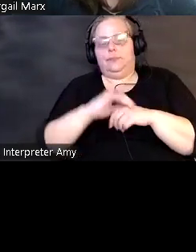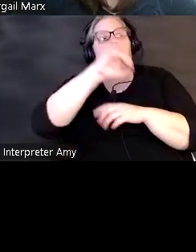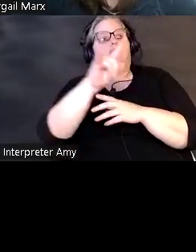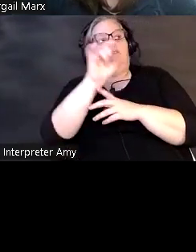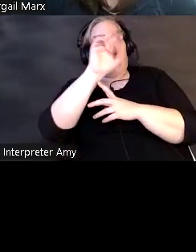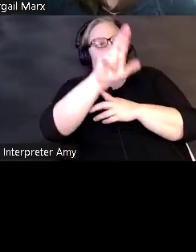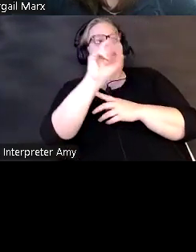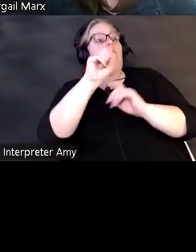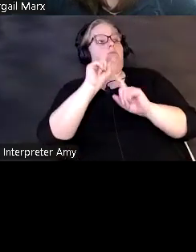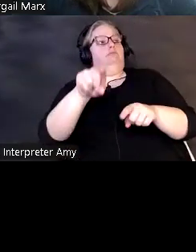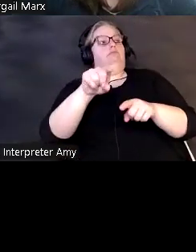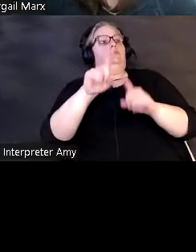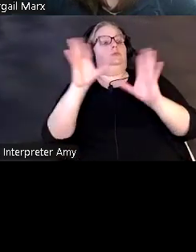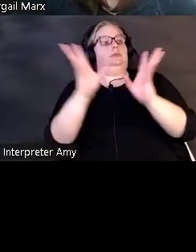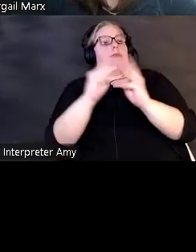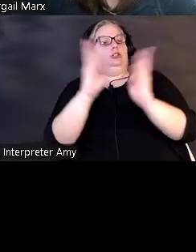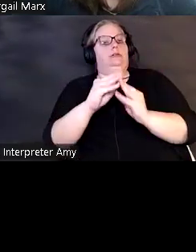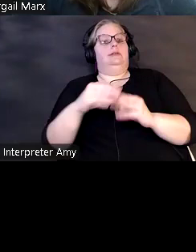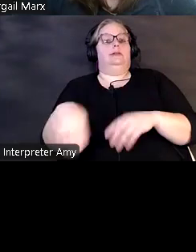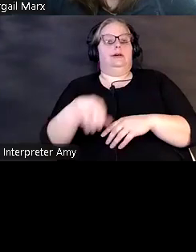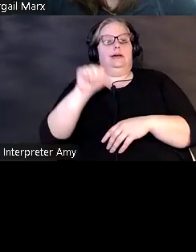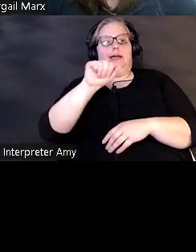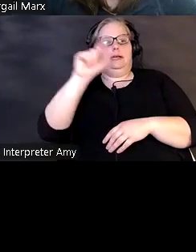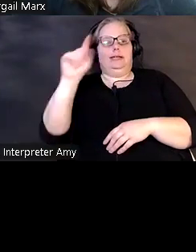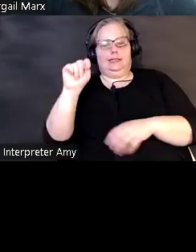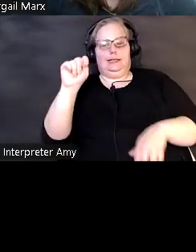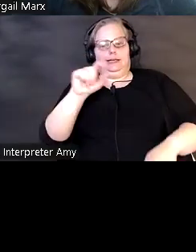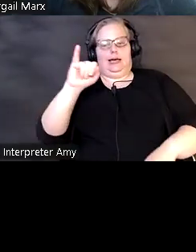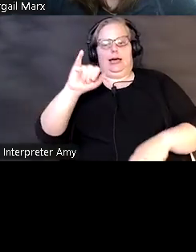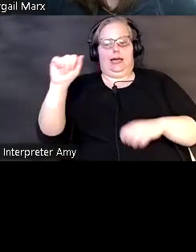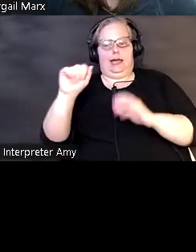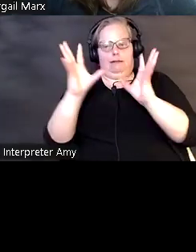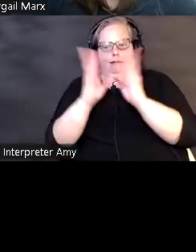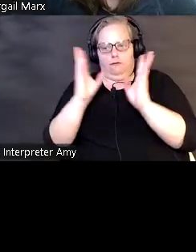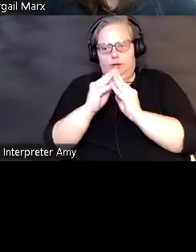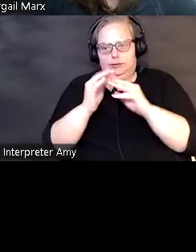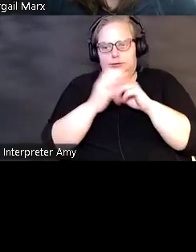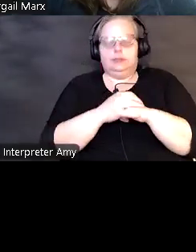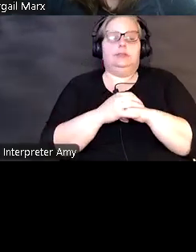assistive technology industry association or ATIA conference, and one of the -- the